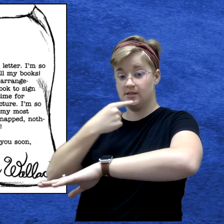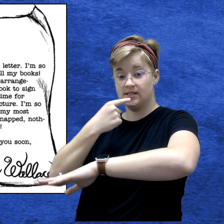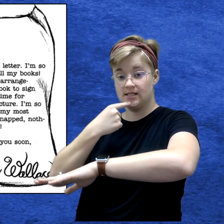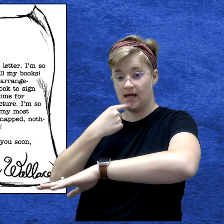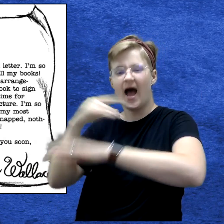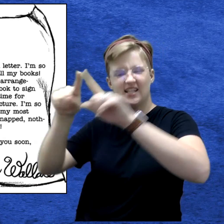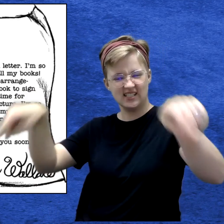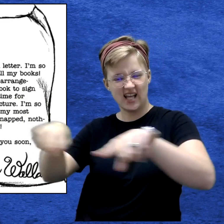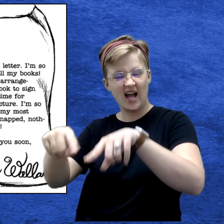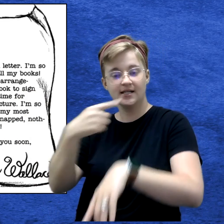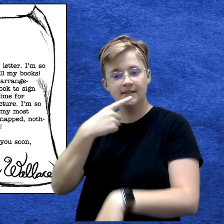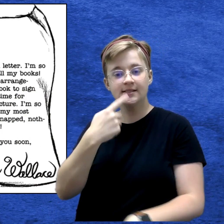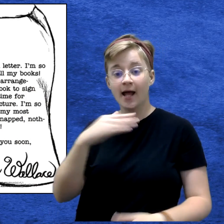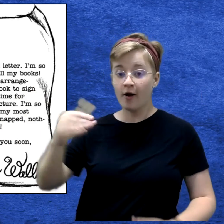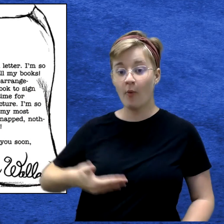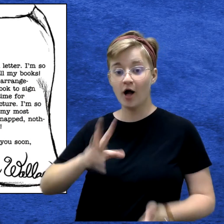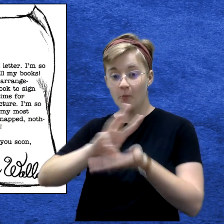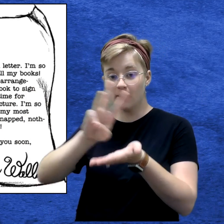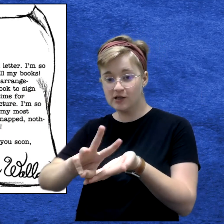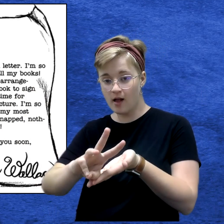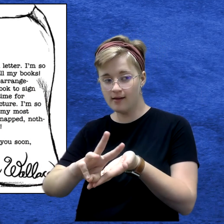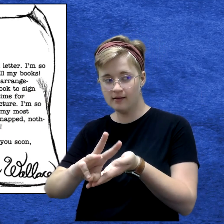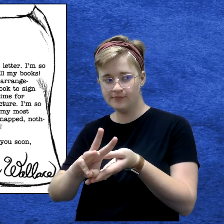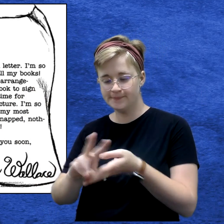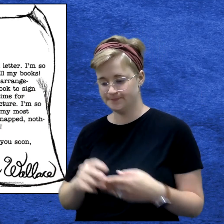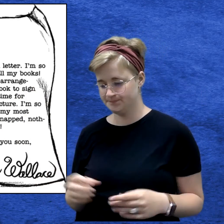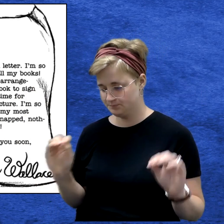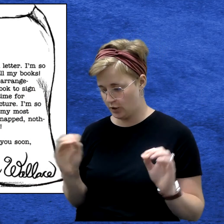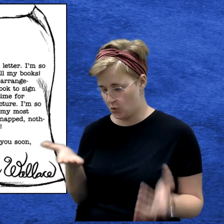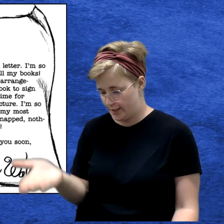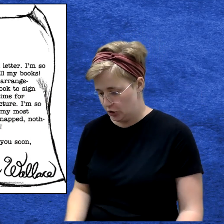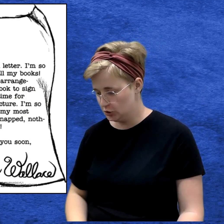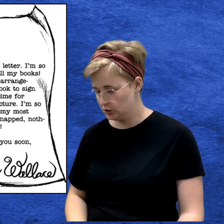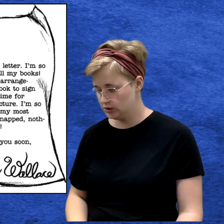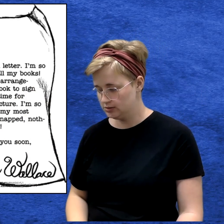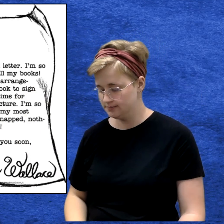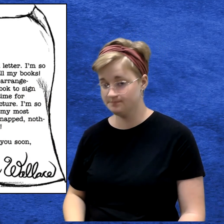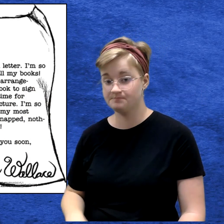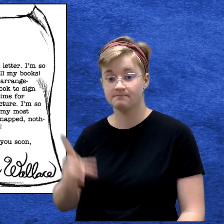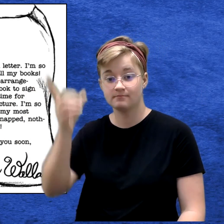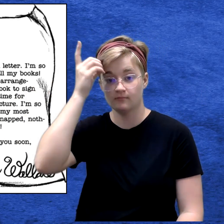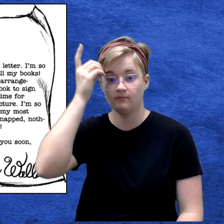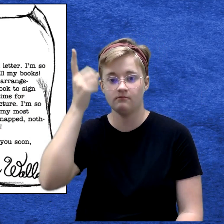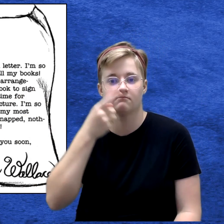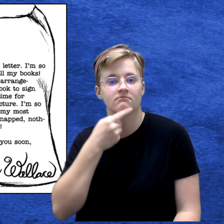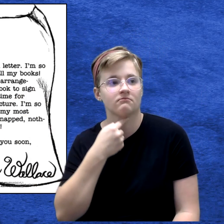But the chair behind the sign was empty. Dink gulped and stared at the empty seat.